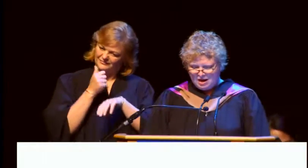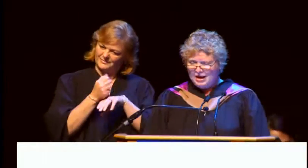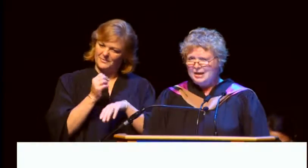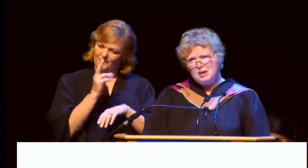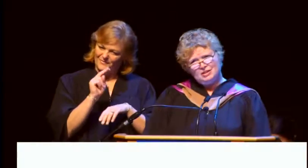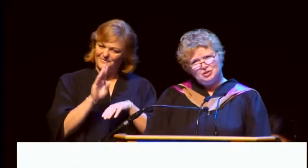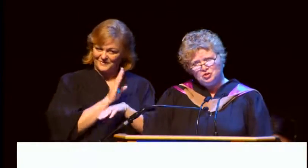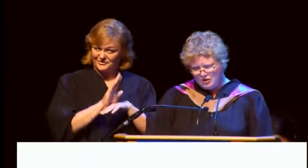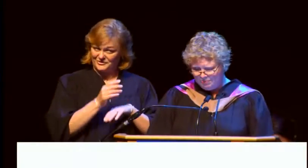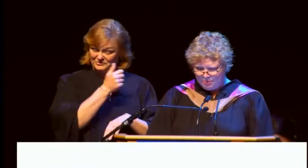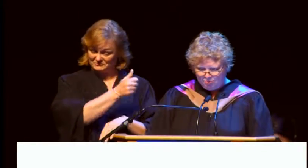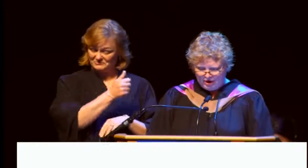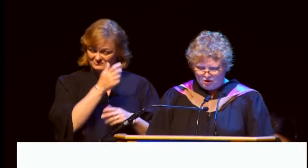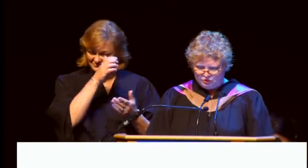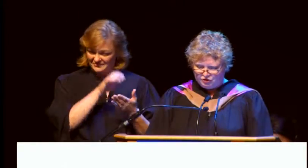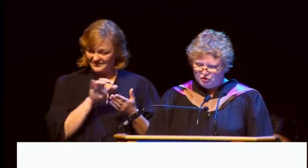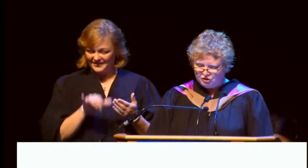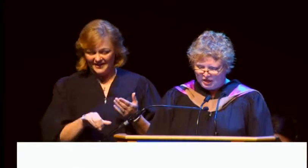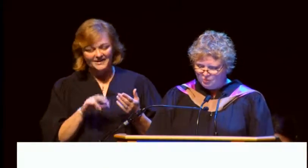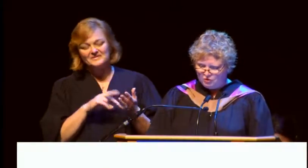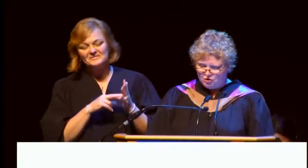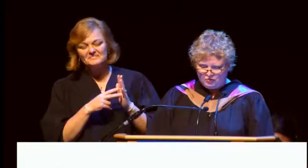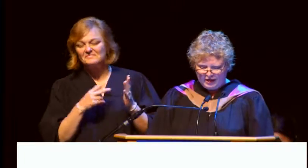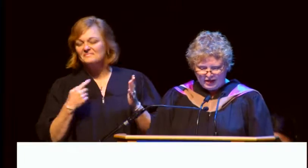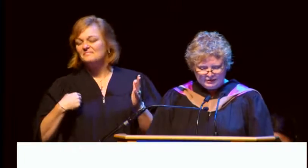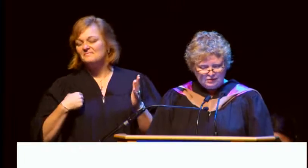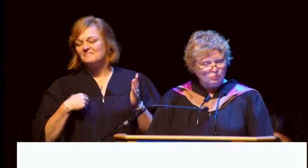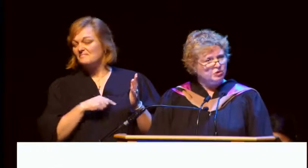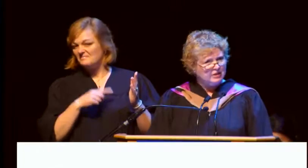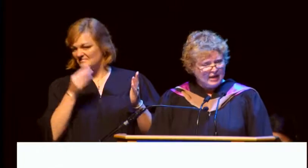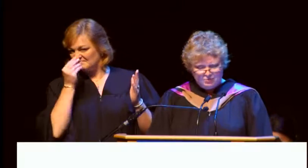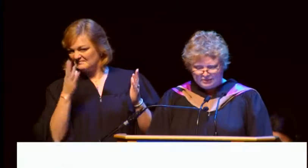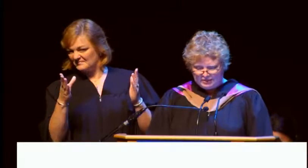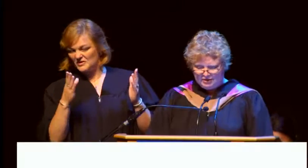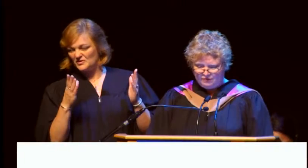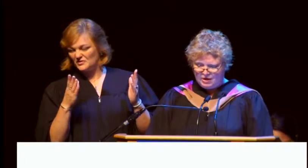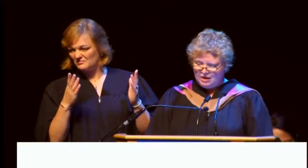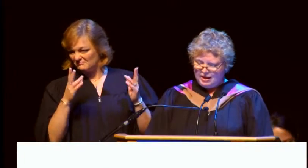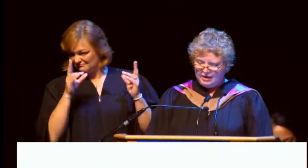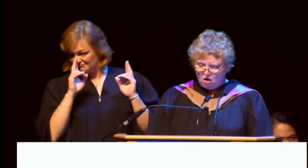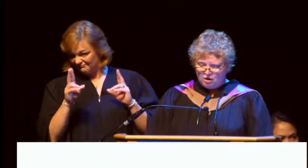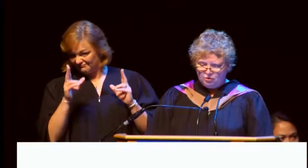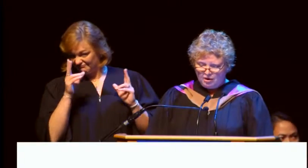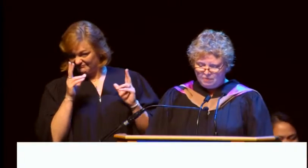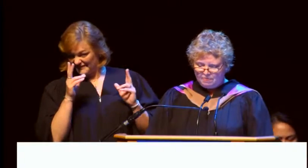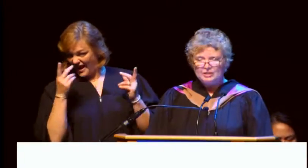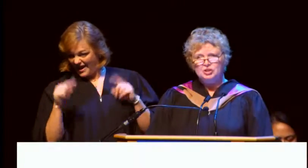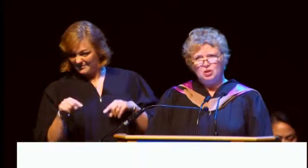I AM EXTREMELY PROUD TO SHARE WITH YOU THAT ALISON WILL TODAY RECEIVE AN HONOURARY BACHELOR